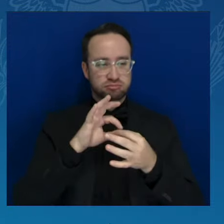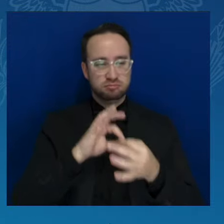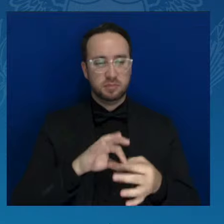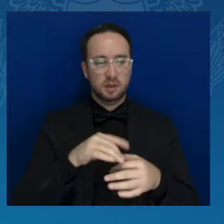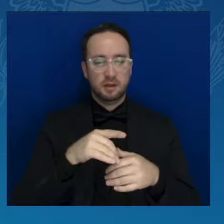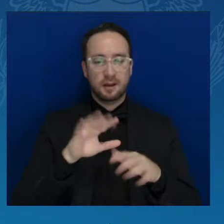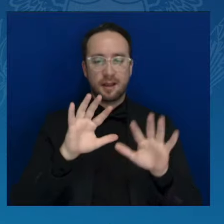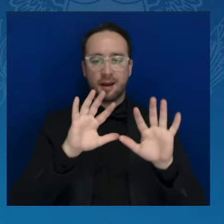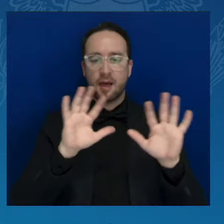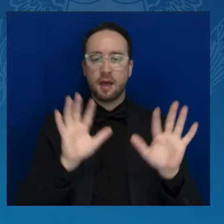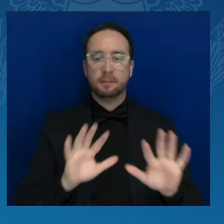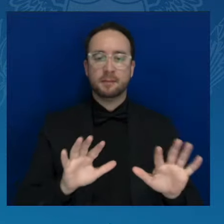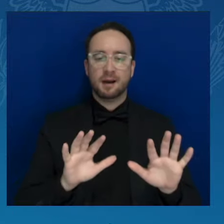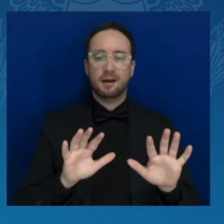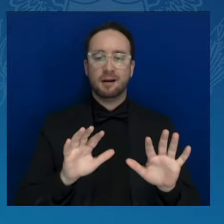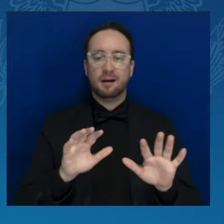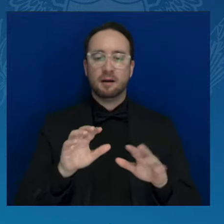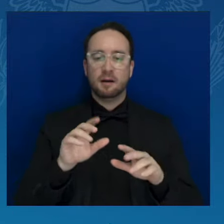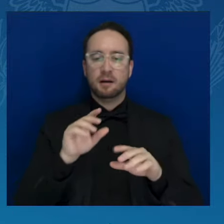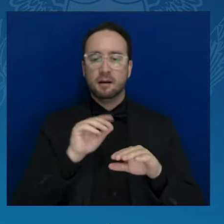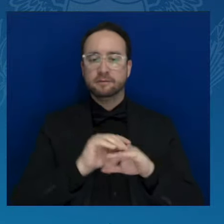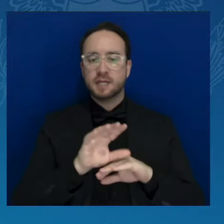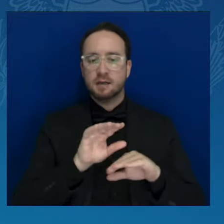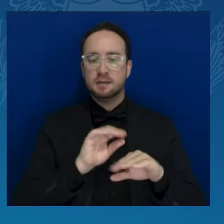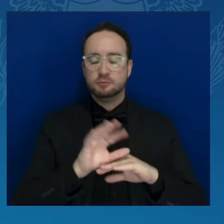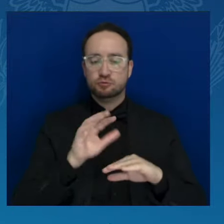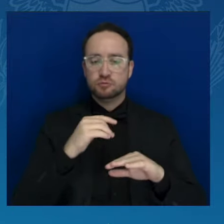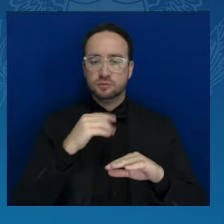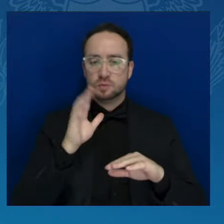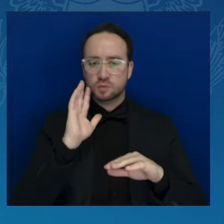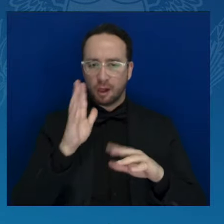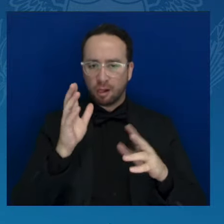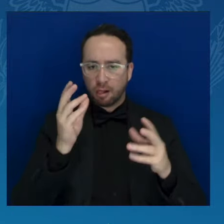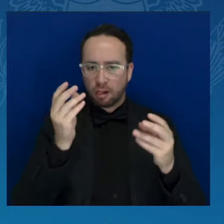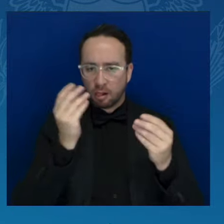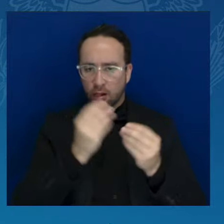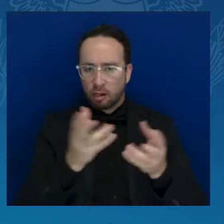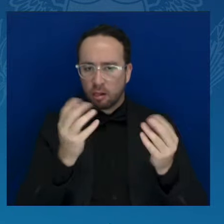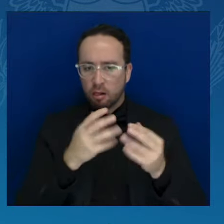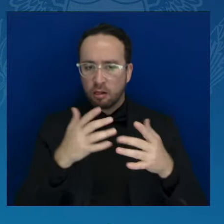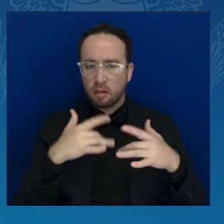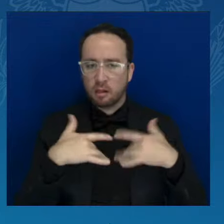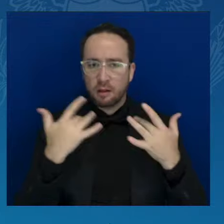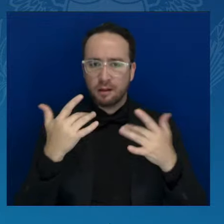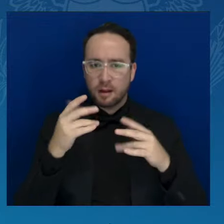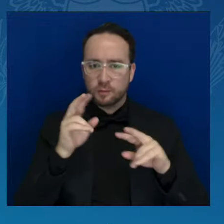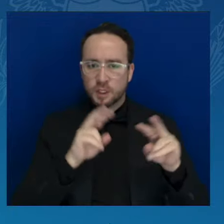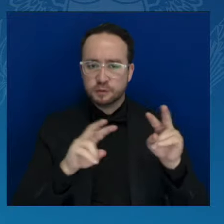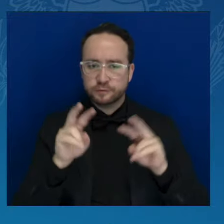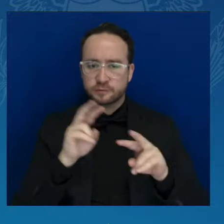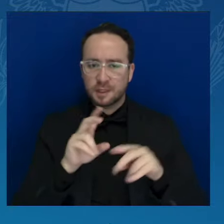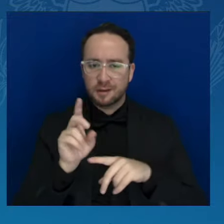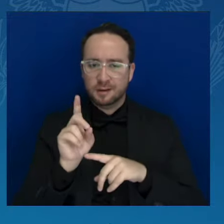that the Vice President raised about ensuring that it covers the Southern hemisphere. Administrator Melroy: Yes. Thank you so much, Phil,